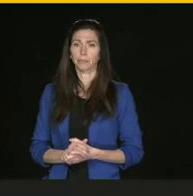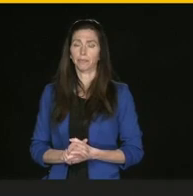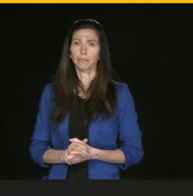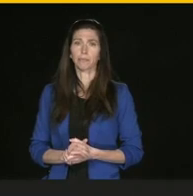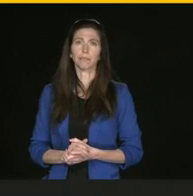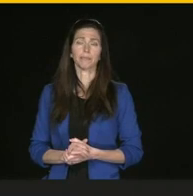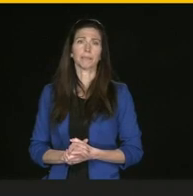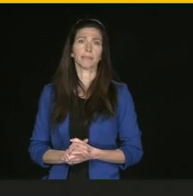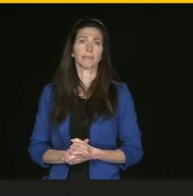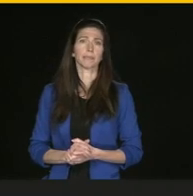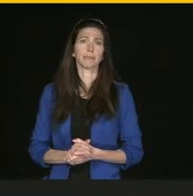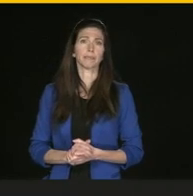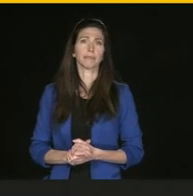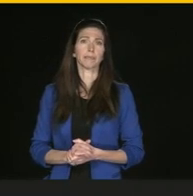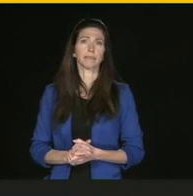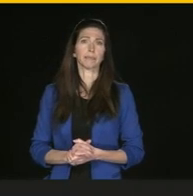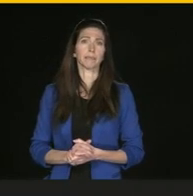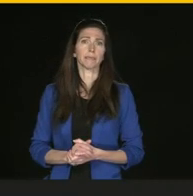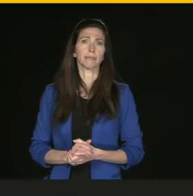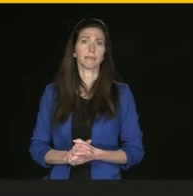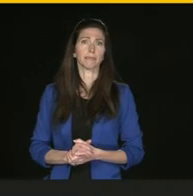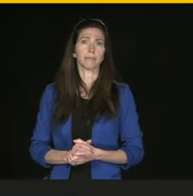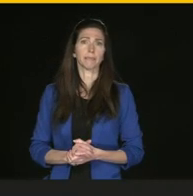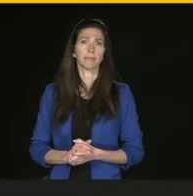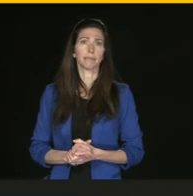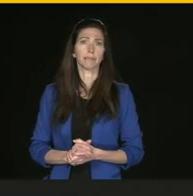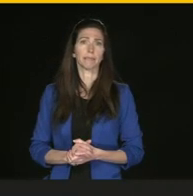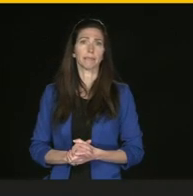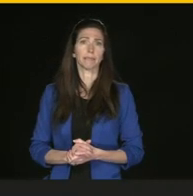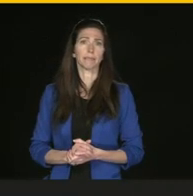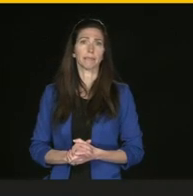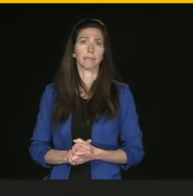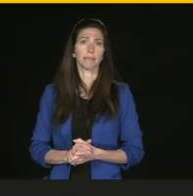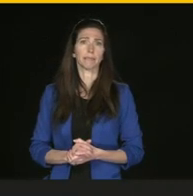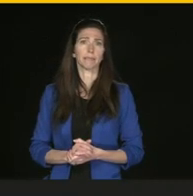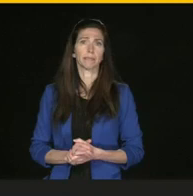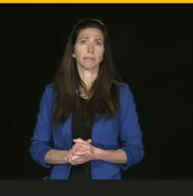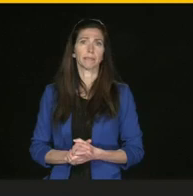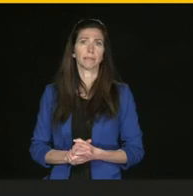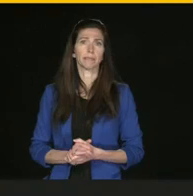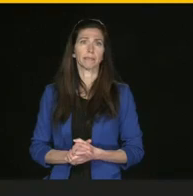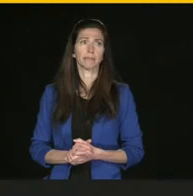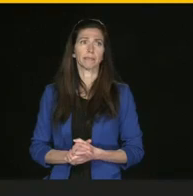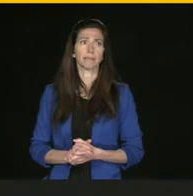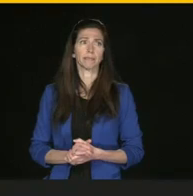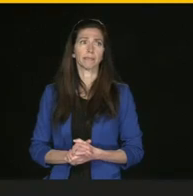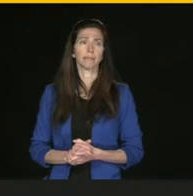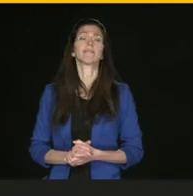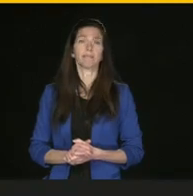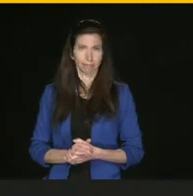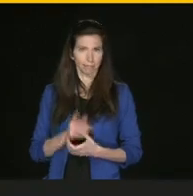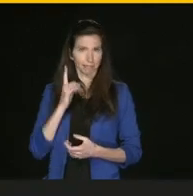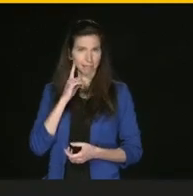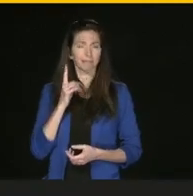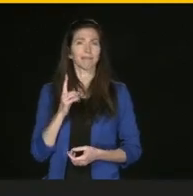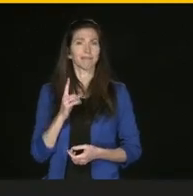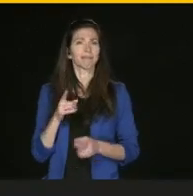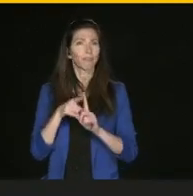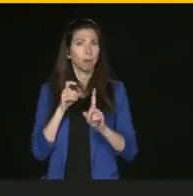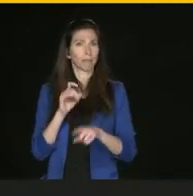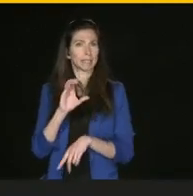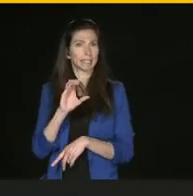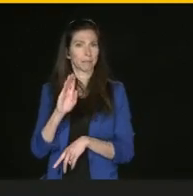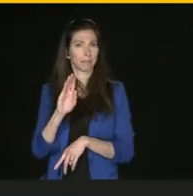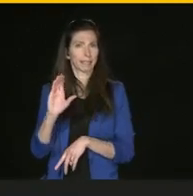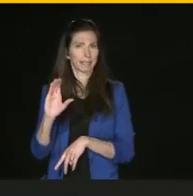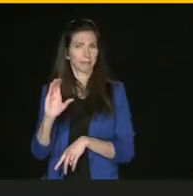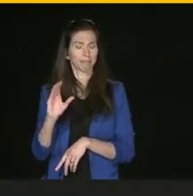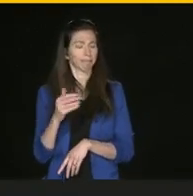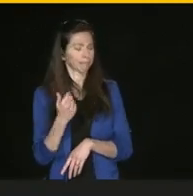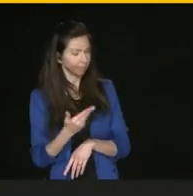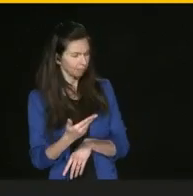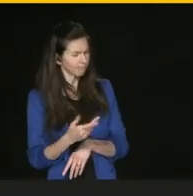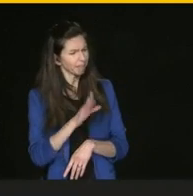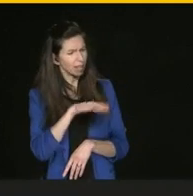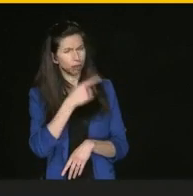GLEN.